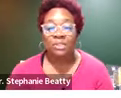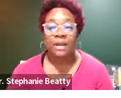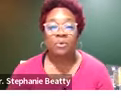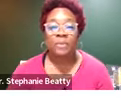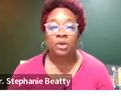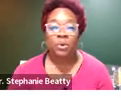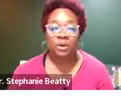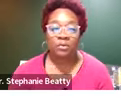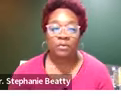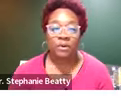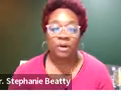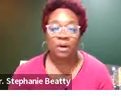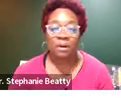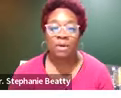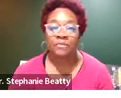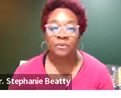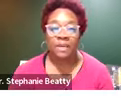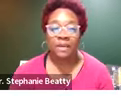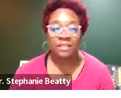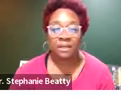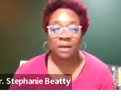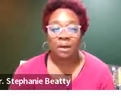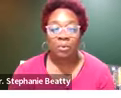So, today we'll be going over a few things.